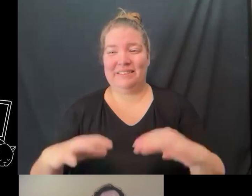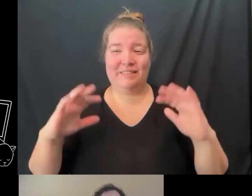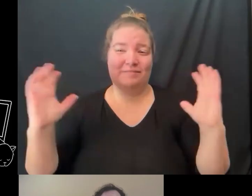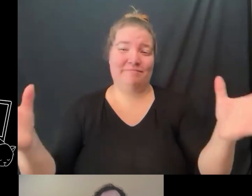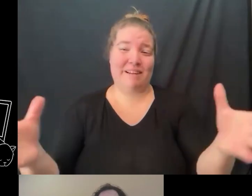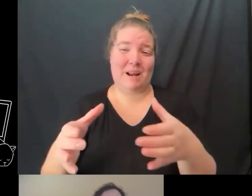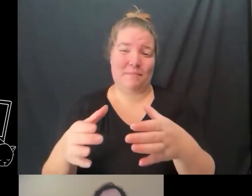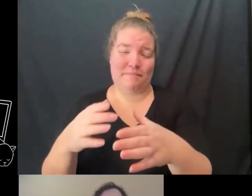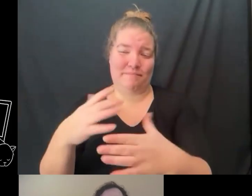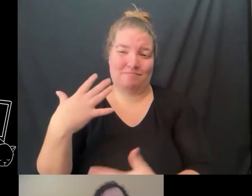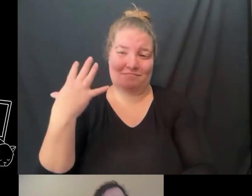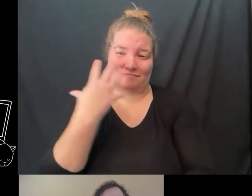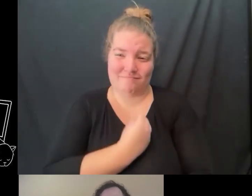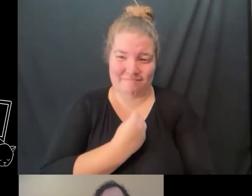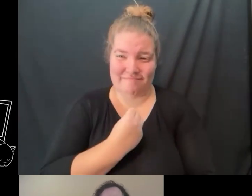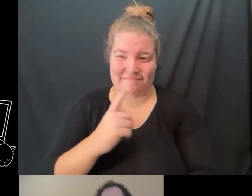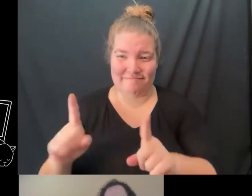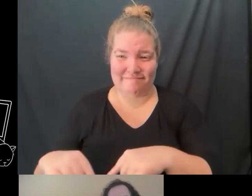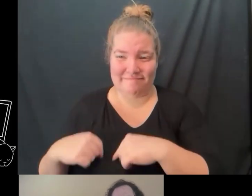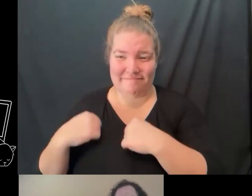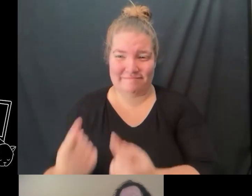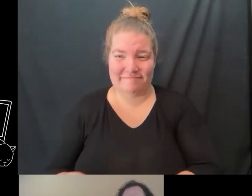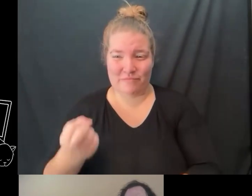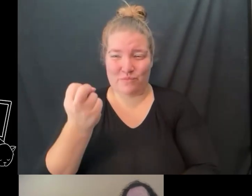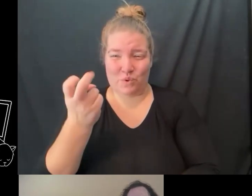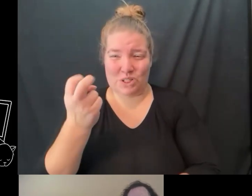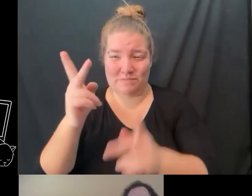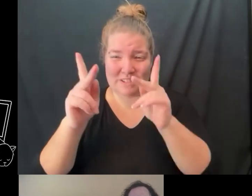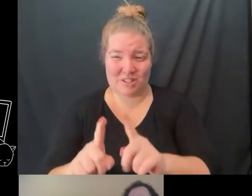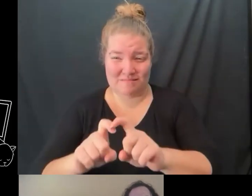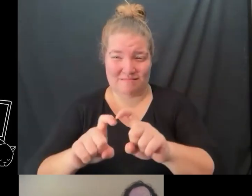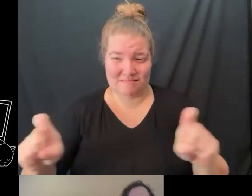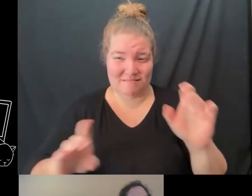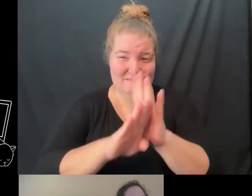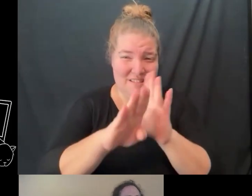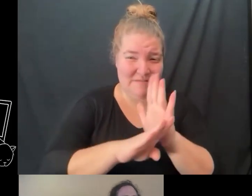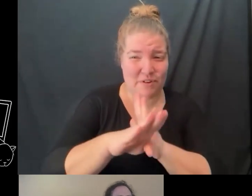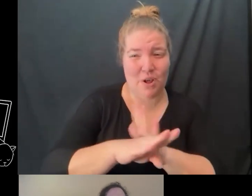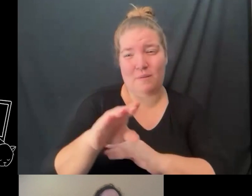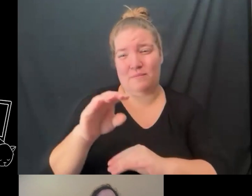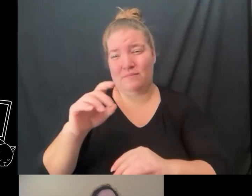And all of the remarkable people on our team-- about a dozen other people who have contributed